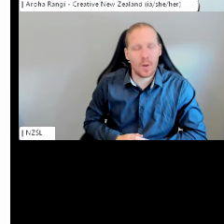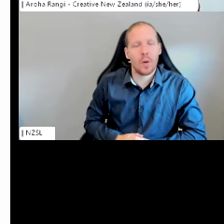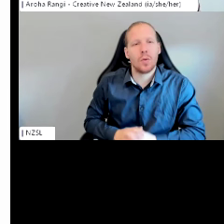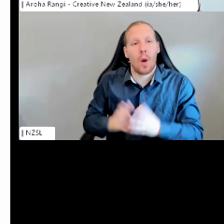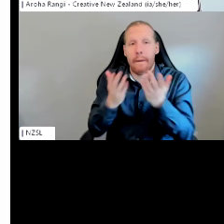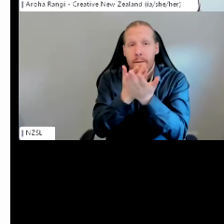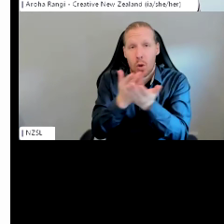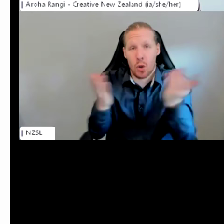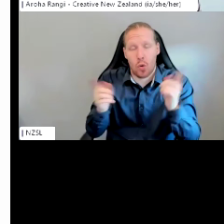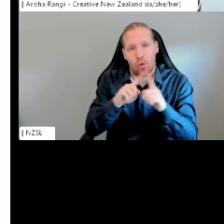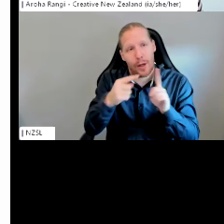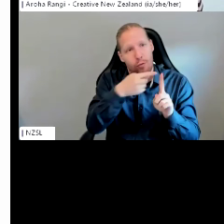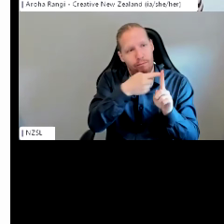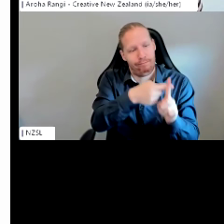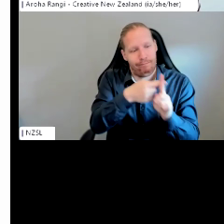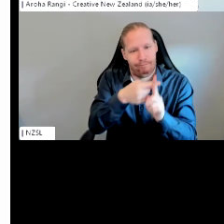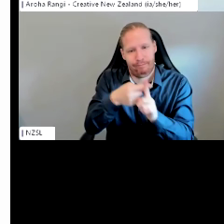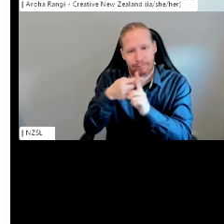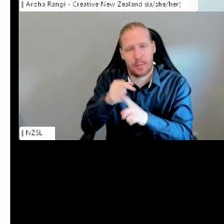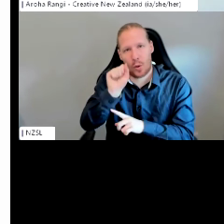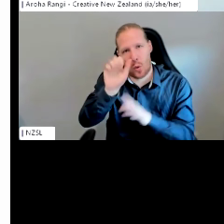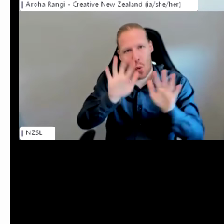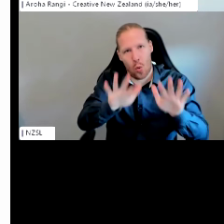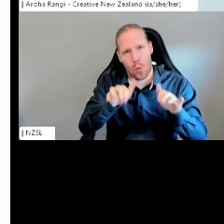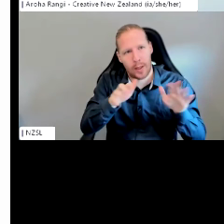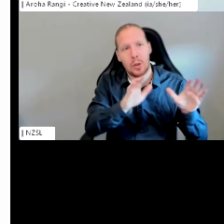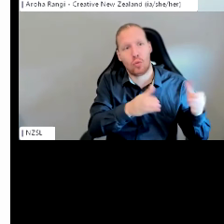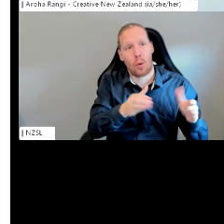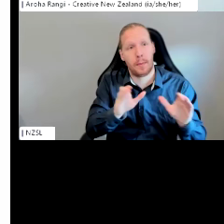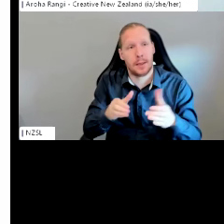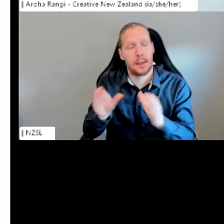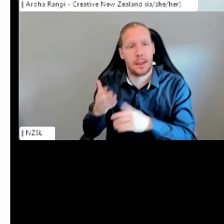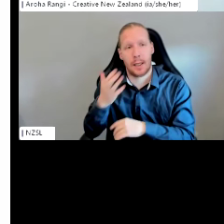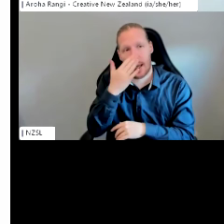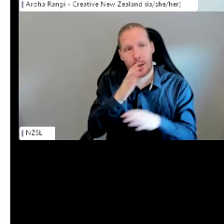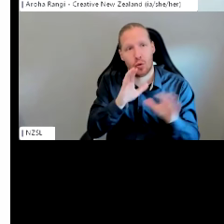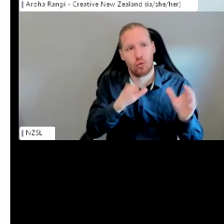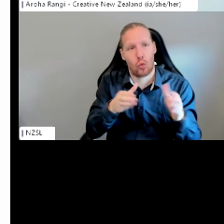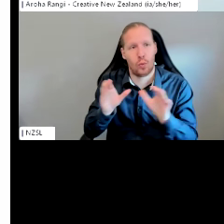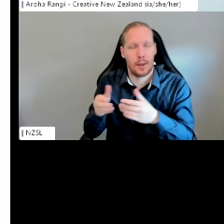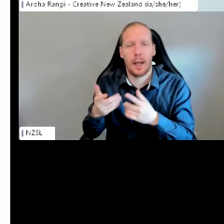and the kinds of messaging we talked a lot earlier about the kinds of deliberation and messaging that